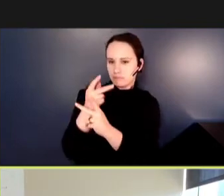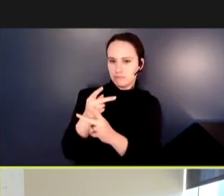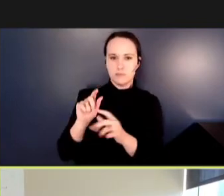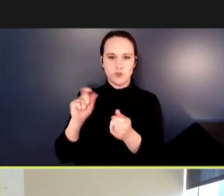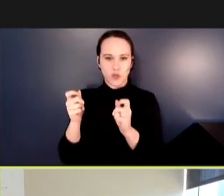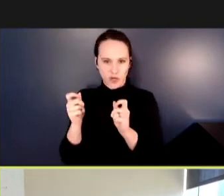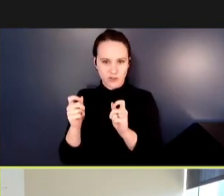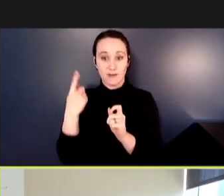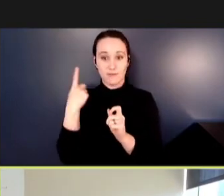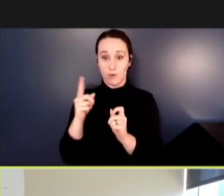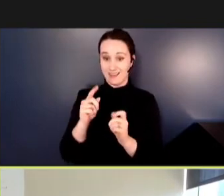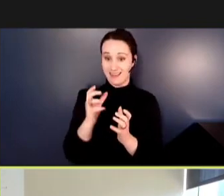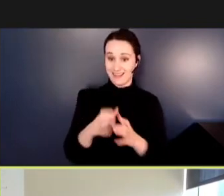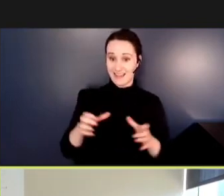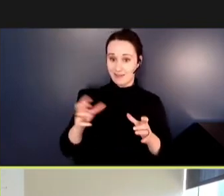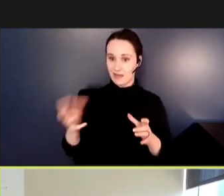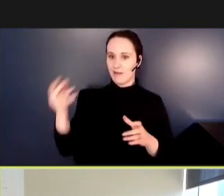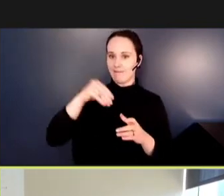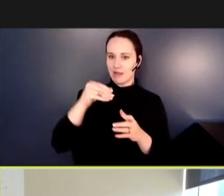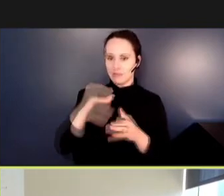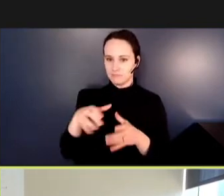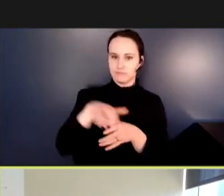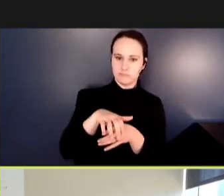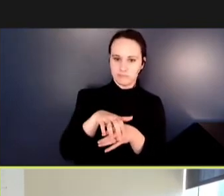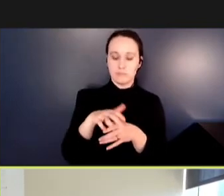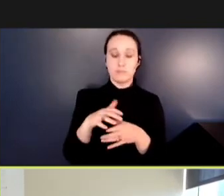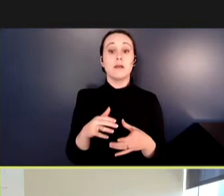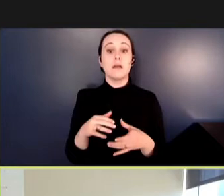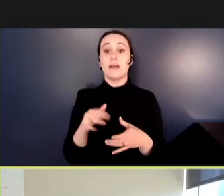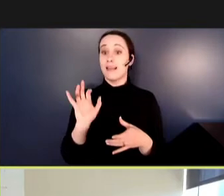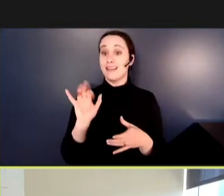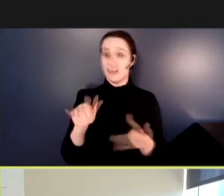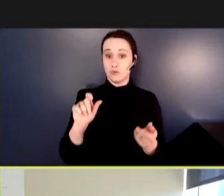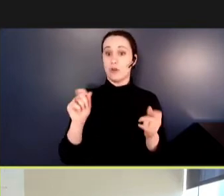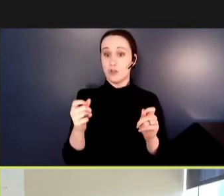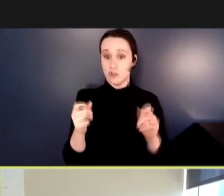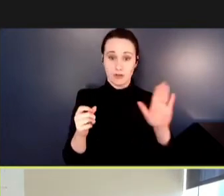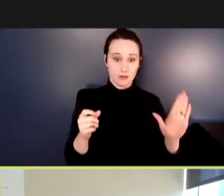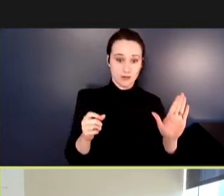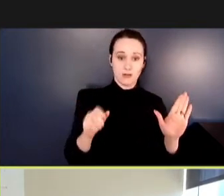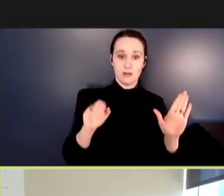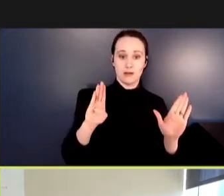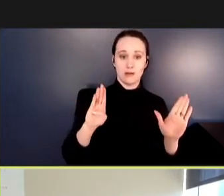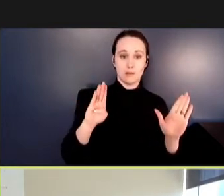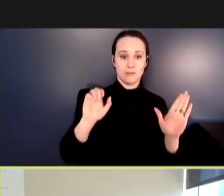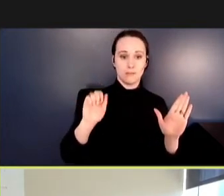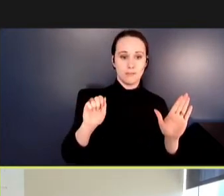So as you see in the transition between valine to leucine. Our goal is to ensure